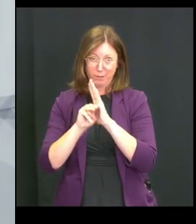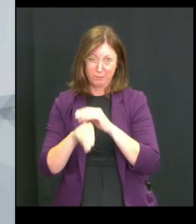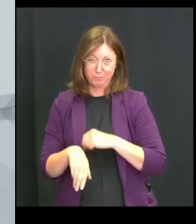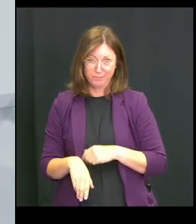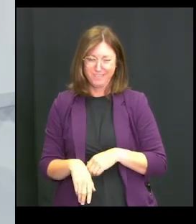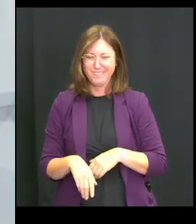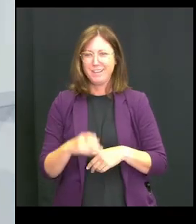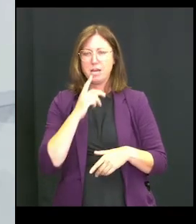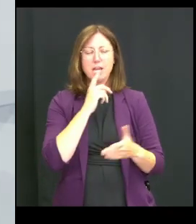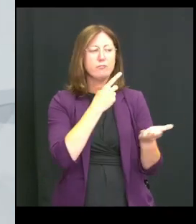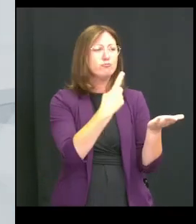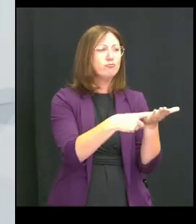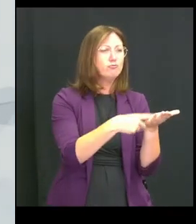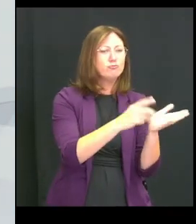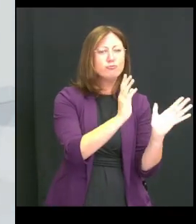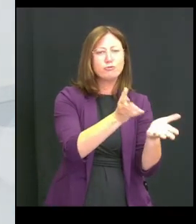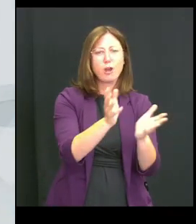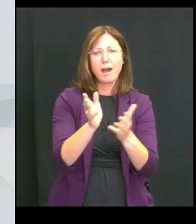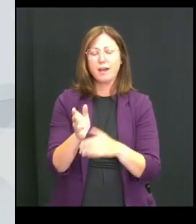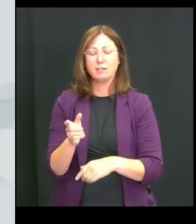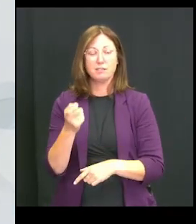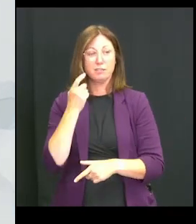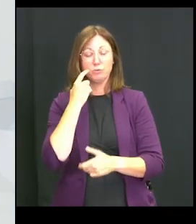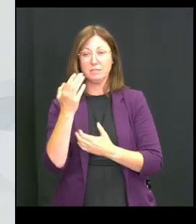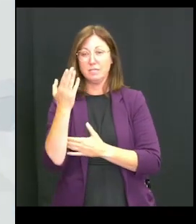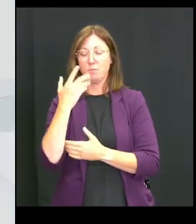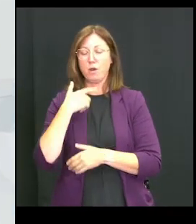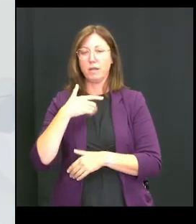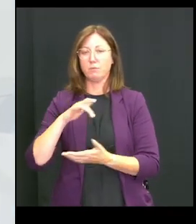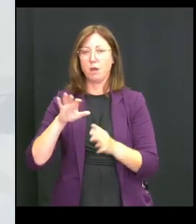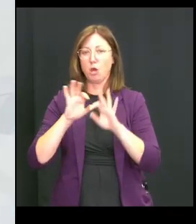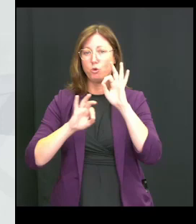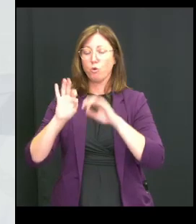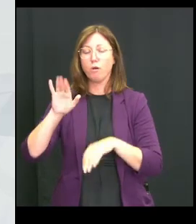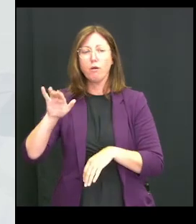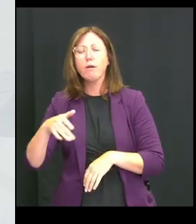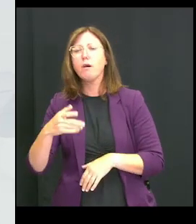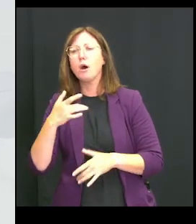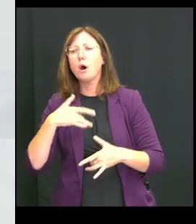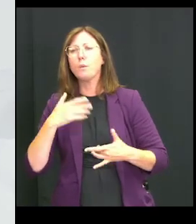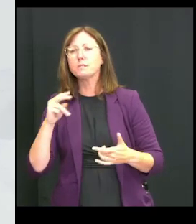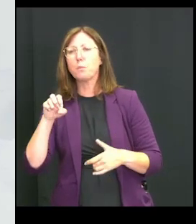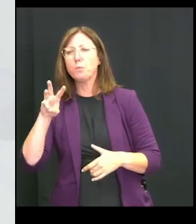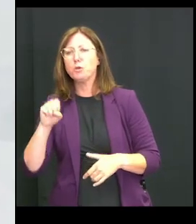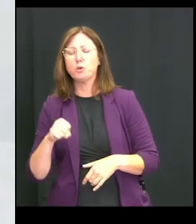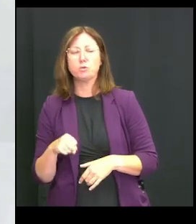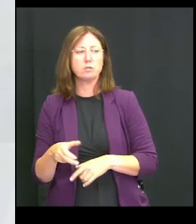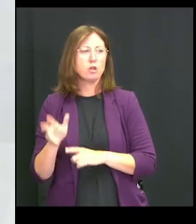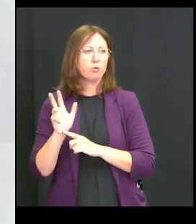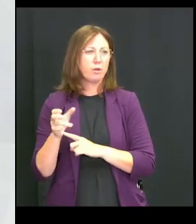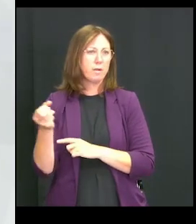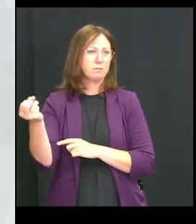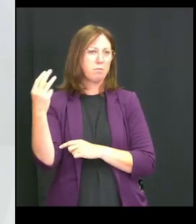First thing in the morning, I turn on my Google and I say, "Hey, Google, tell me the news." And it's three minutes of headlines across the world,